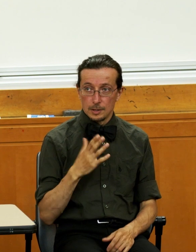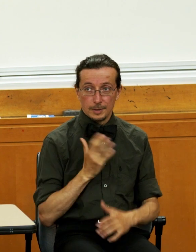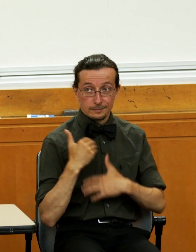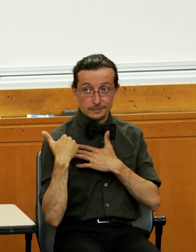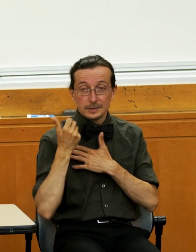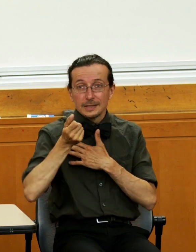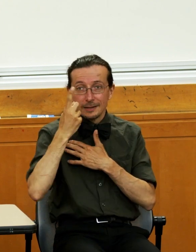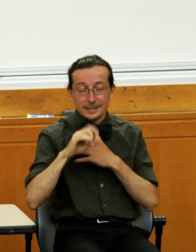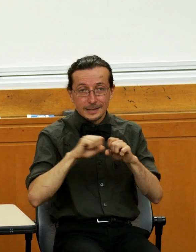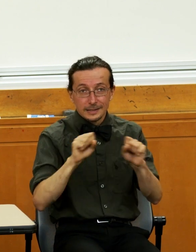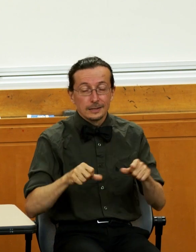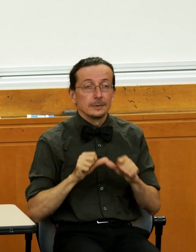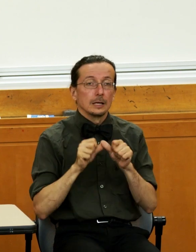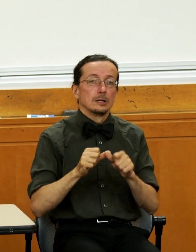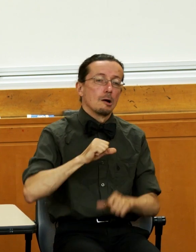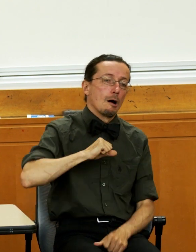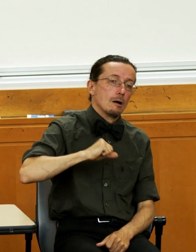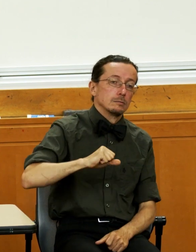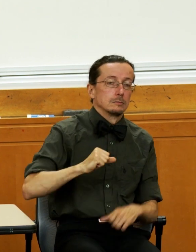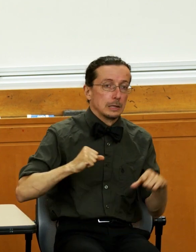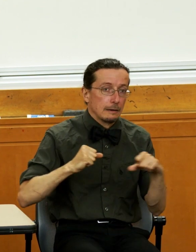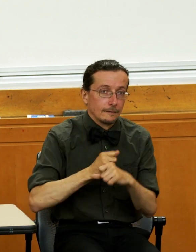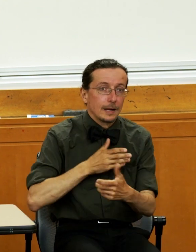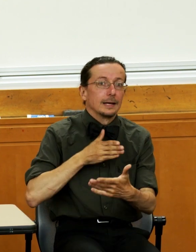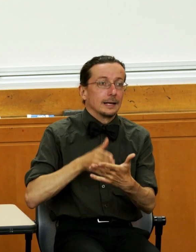continue to fight back and push back against them. Thank you.